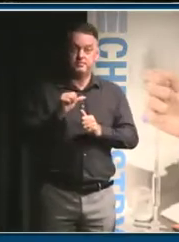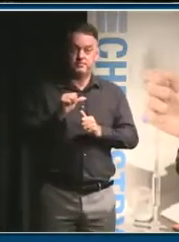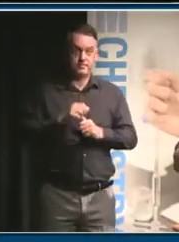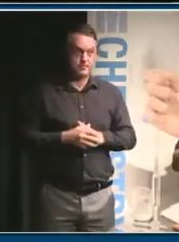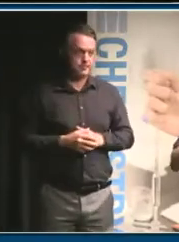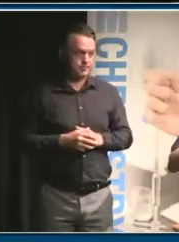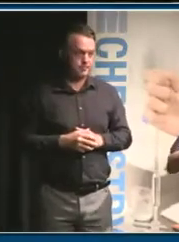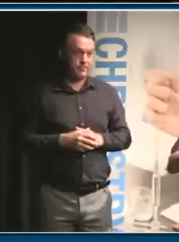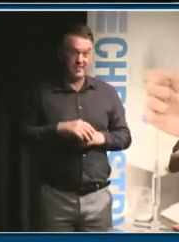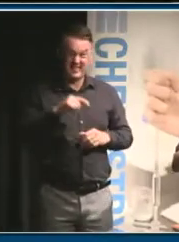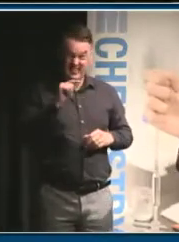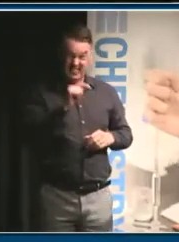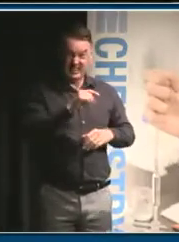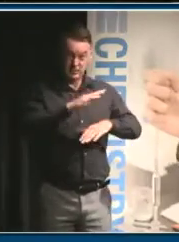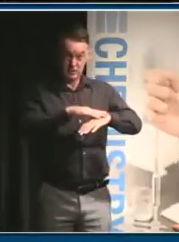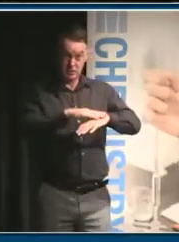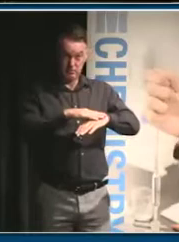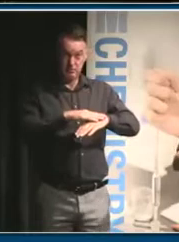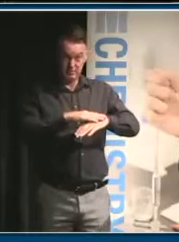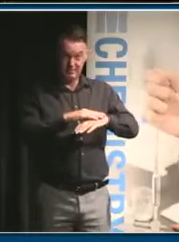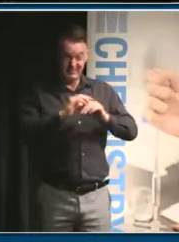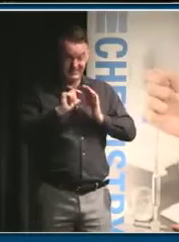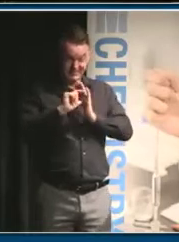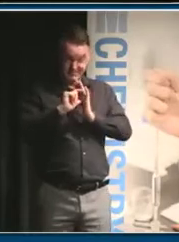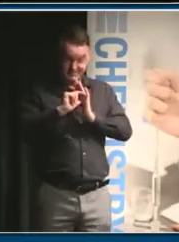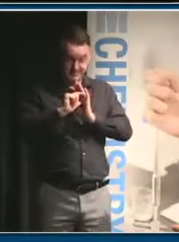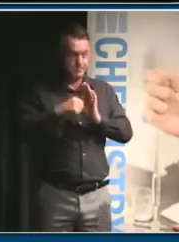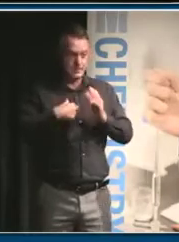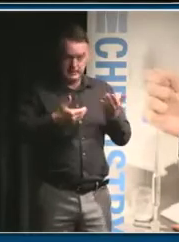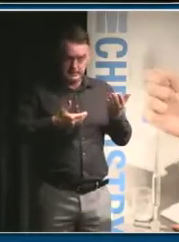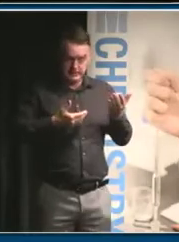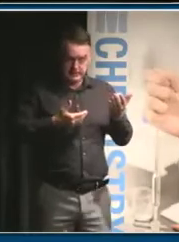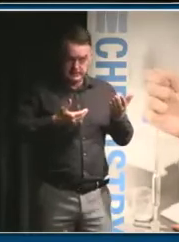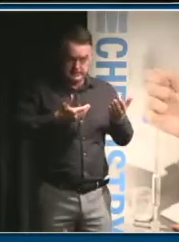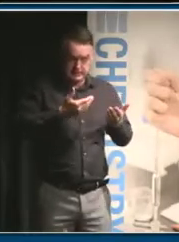At exactly that moment in time, while I’m doing this thinking about this from a productivity,